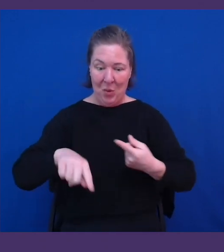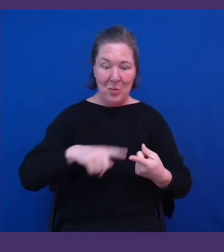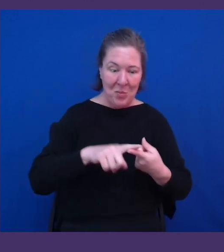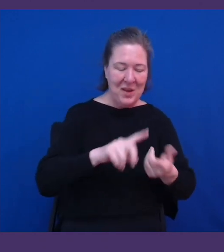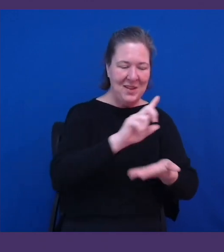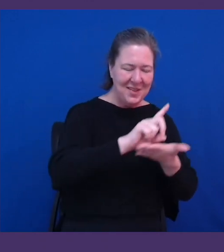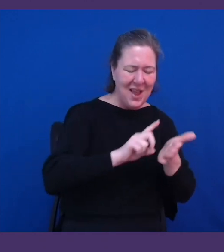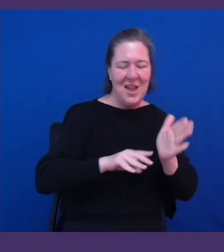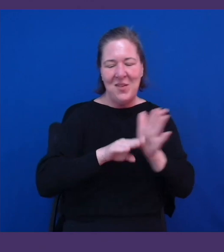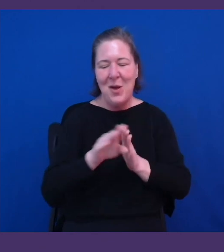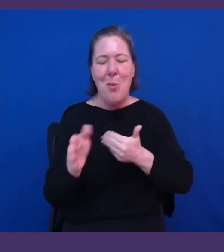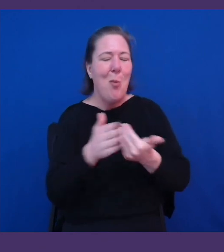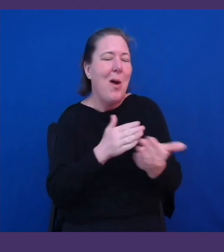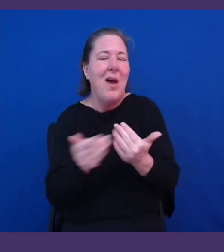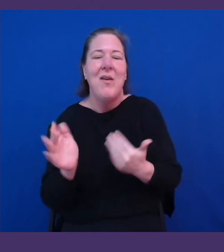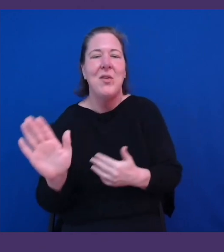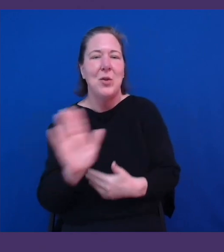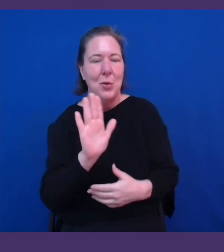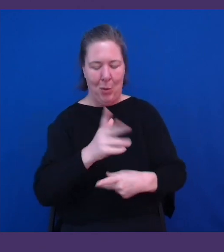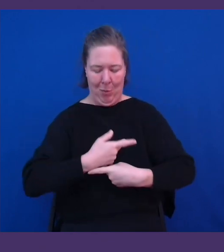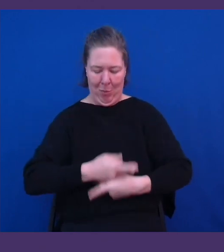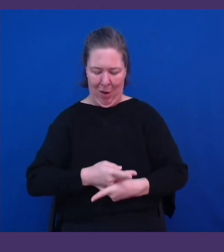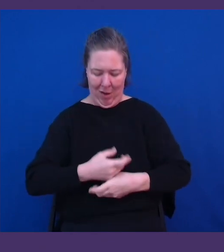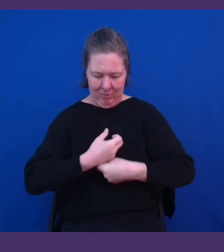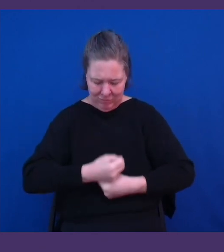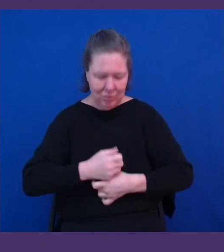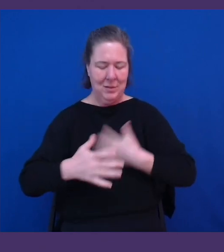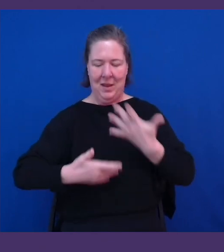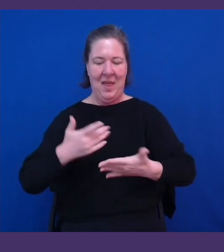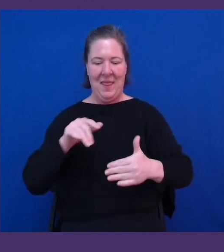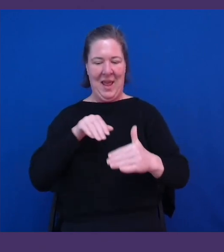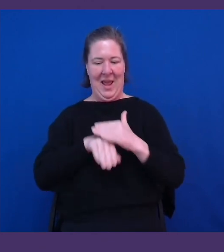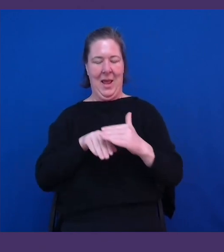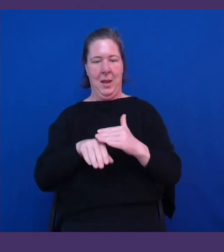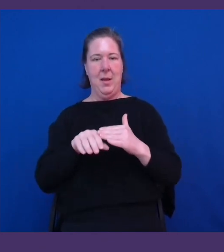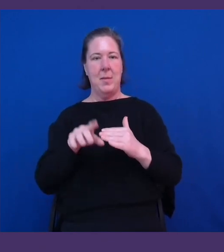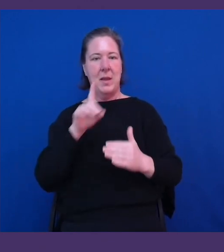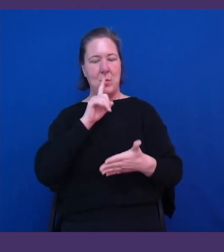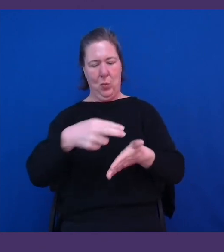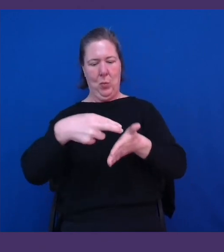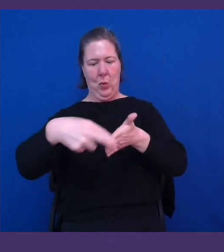with your product or service, that kind of accessibility is the outcome of that work.